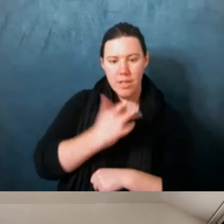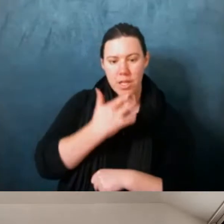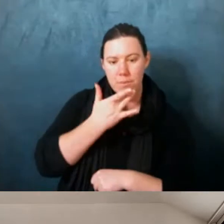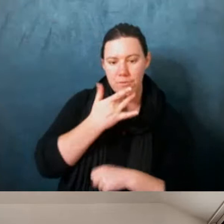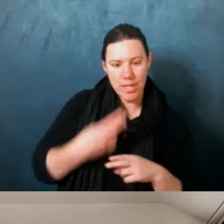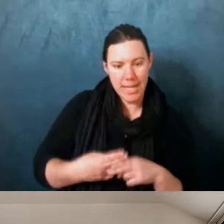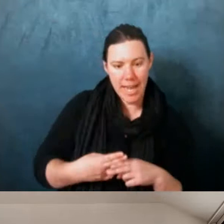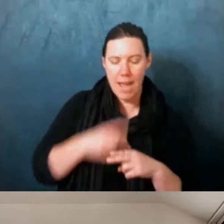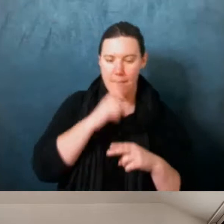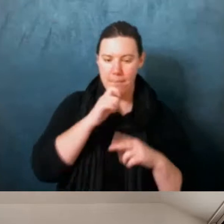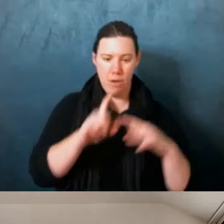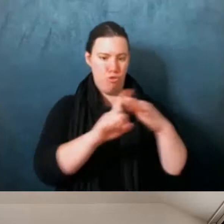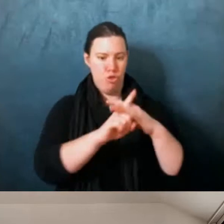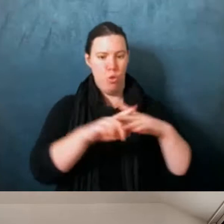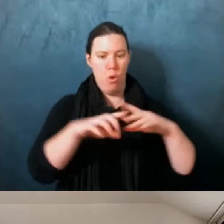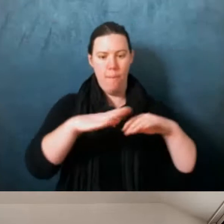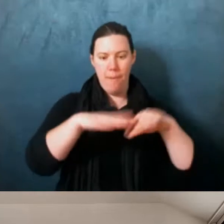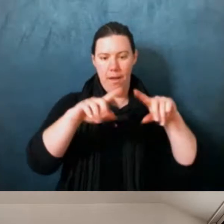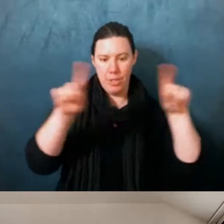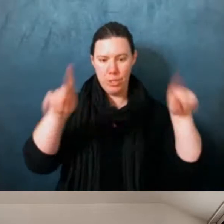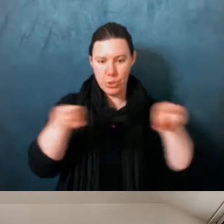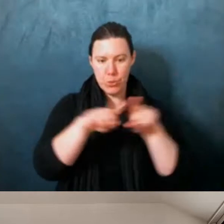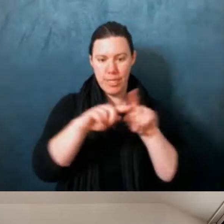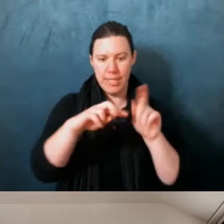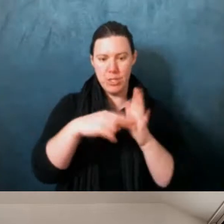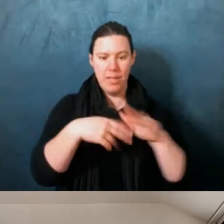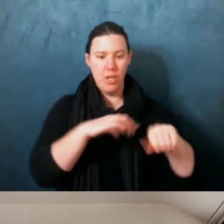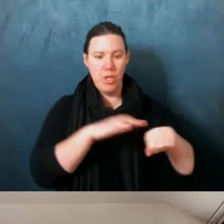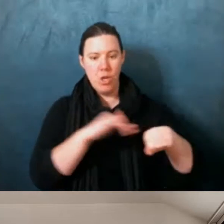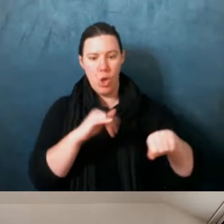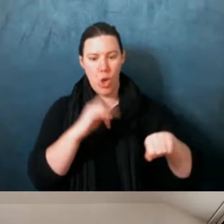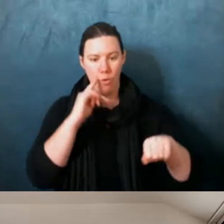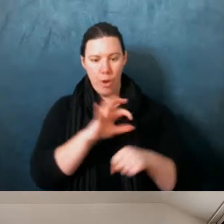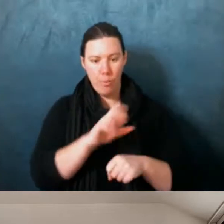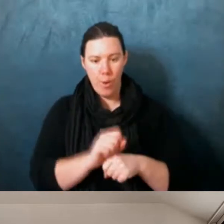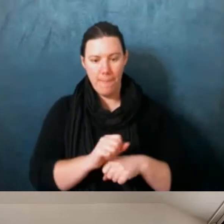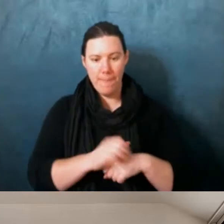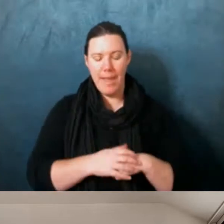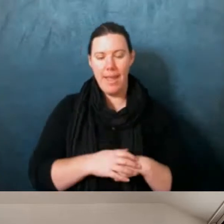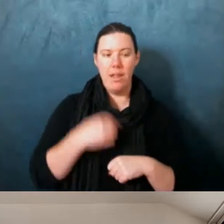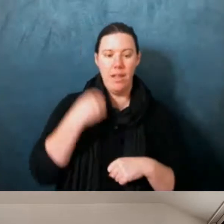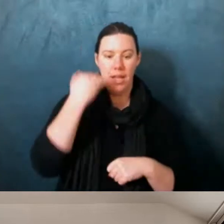So when he gets called for an appointment, when we call to make an appointment,